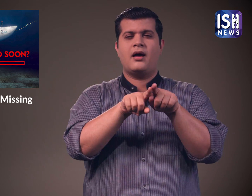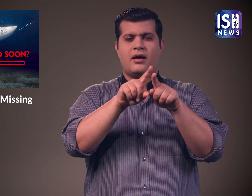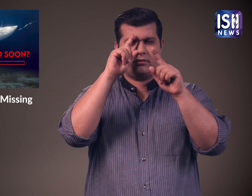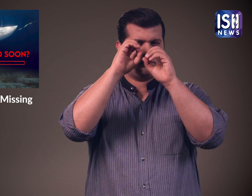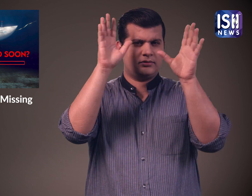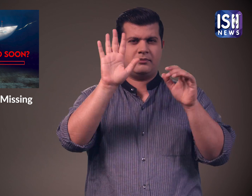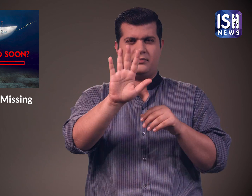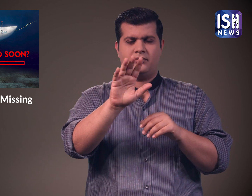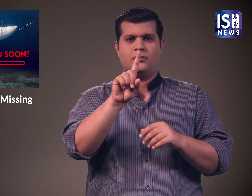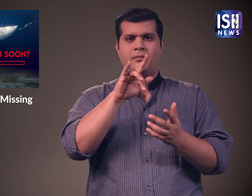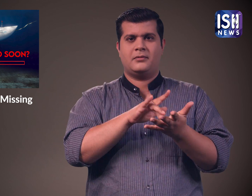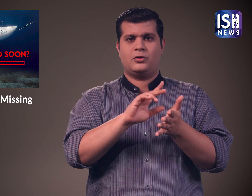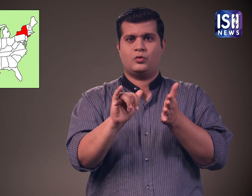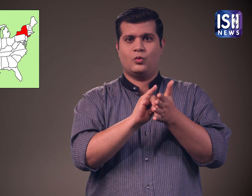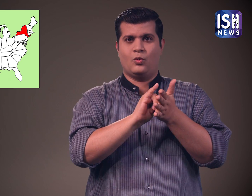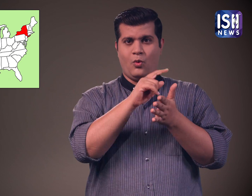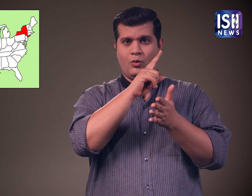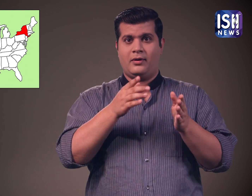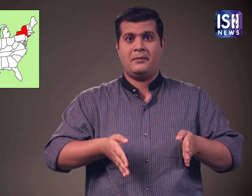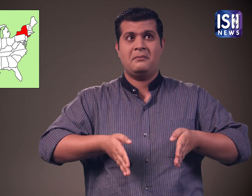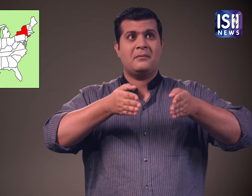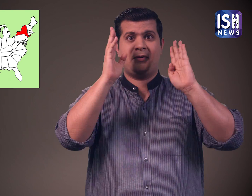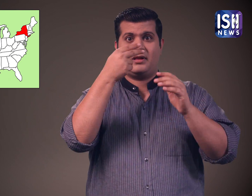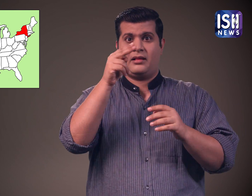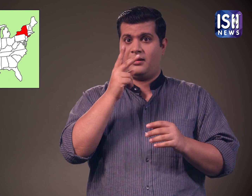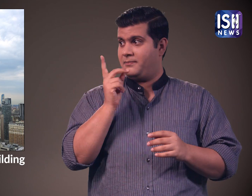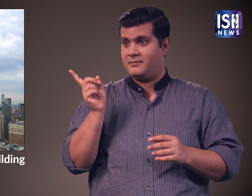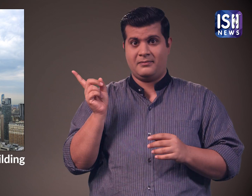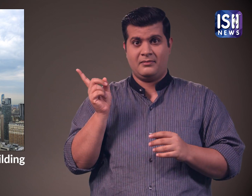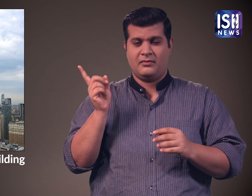Here is an example. There is a building in New York. This is the name.